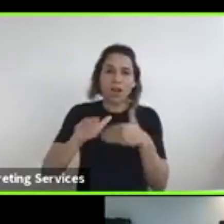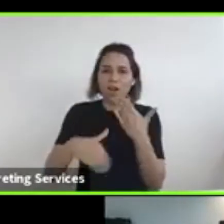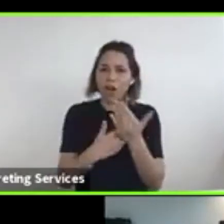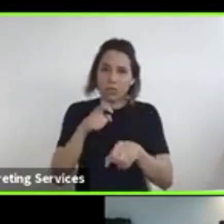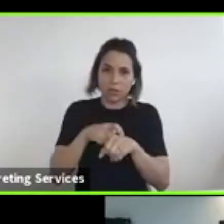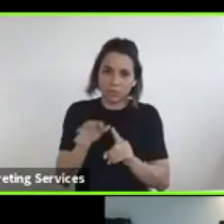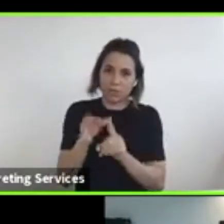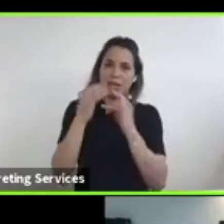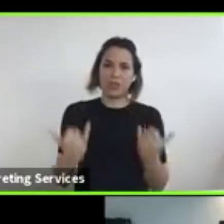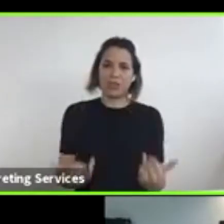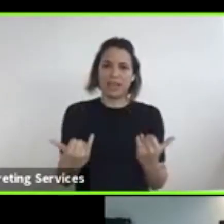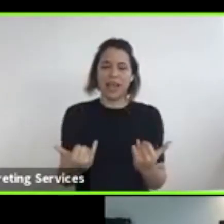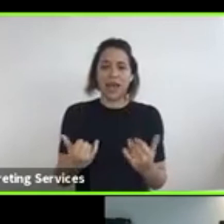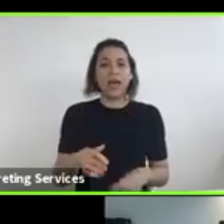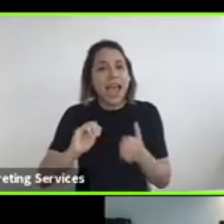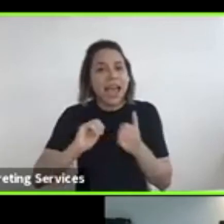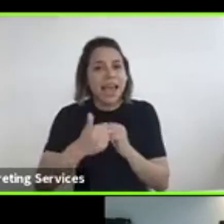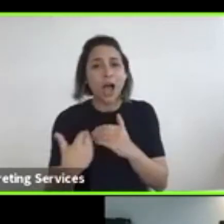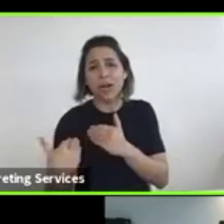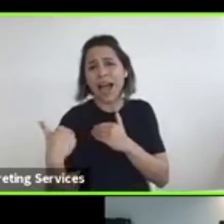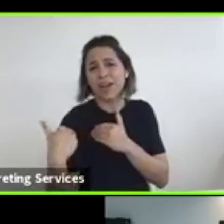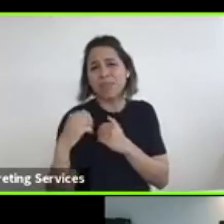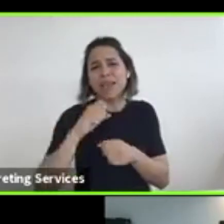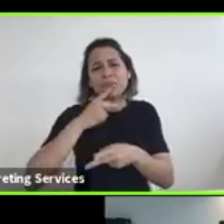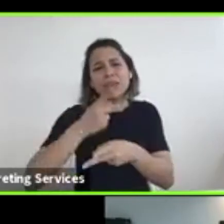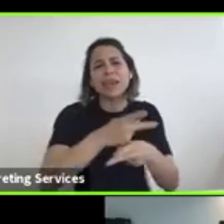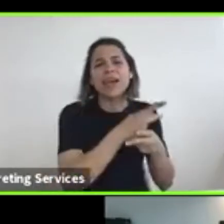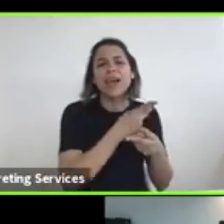CAN BE CARE, SOLIDARITY CAN BE CARE, DEEP SYSTEMS CHANGE CAN BE CARE.